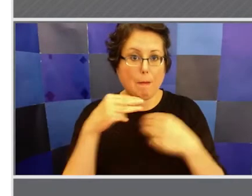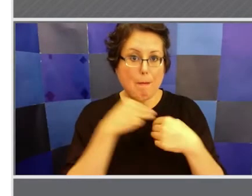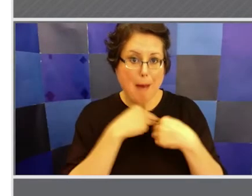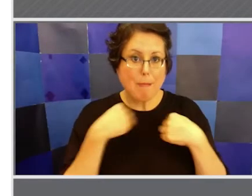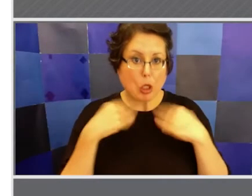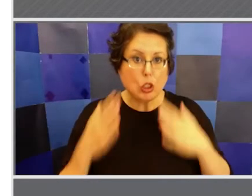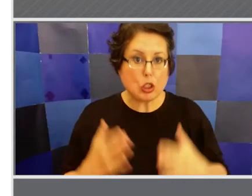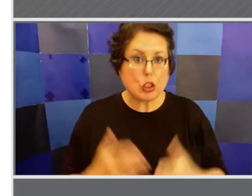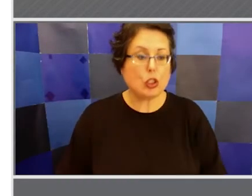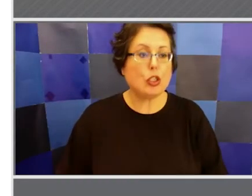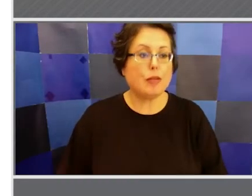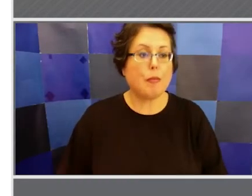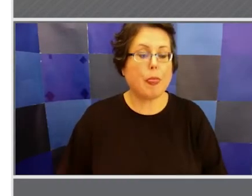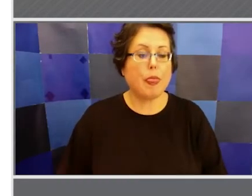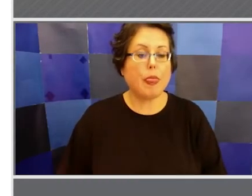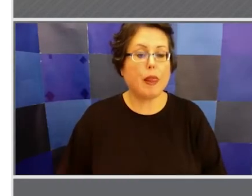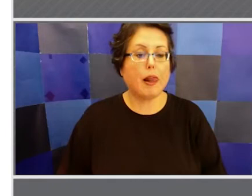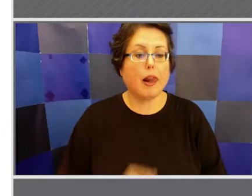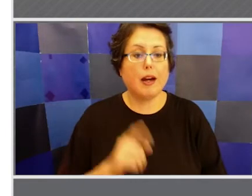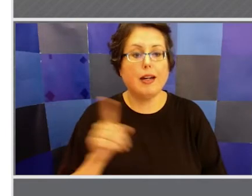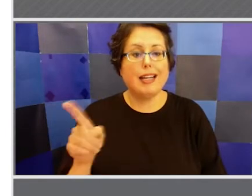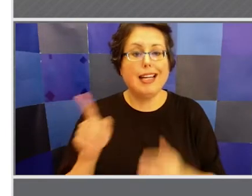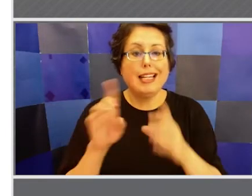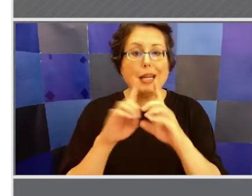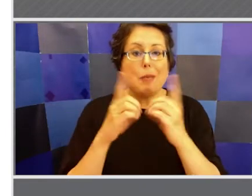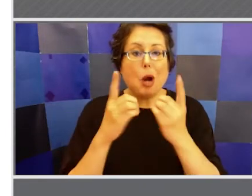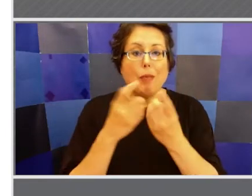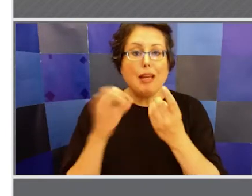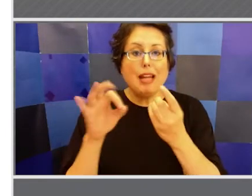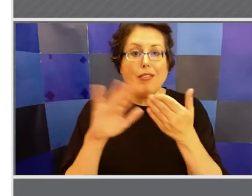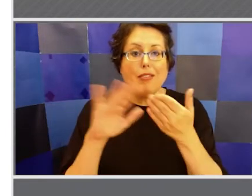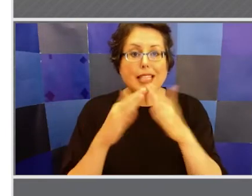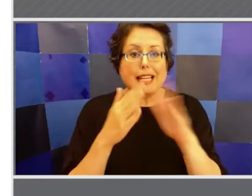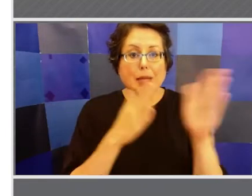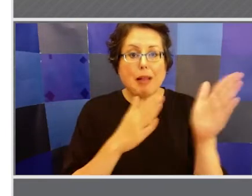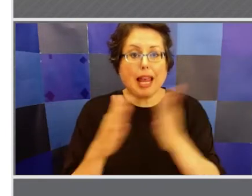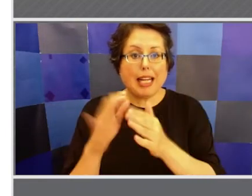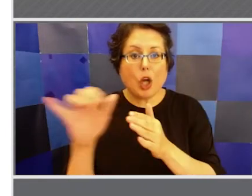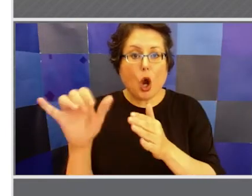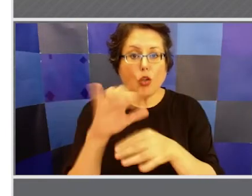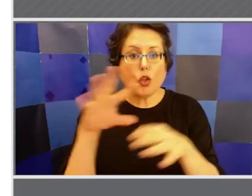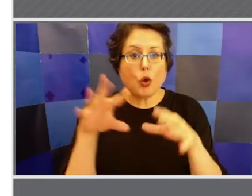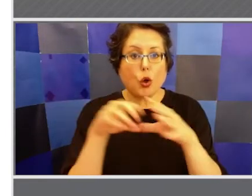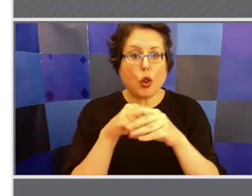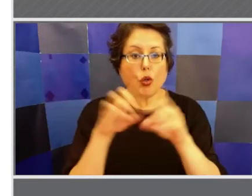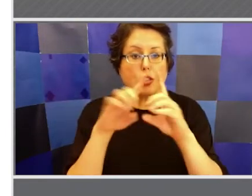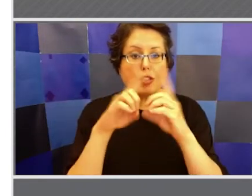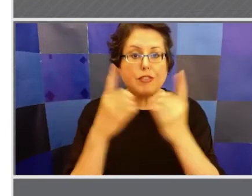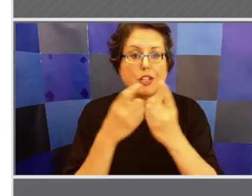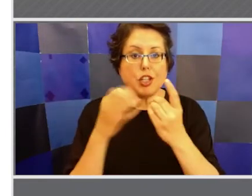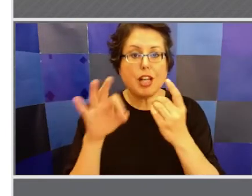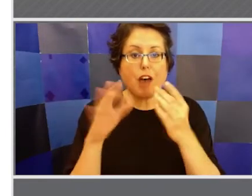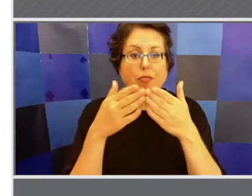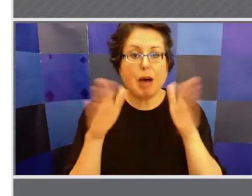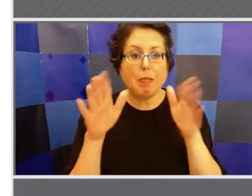Department of city planning also includes our division of public art and civic design.